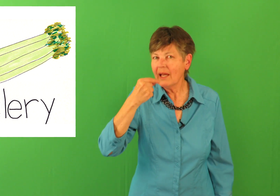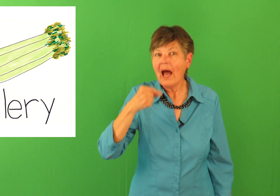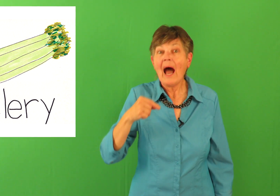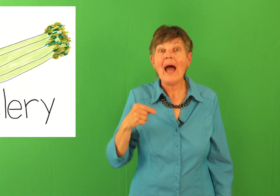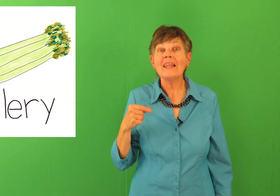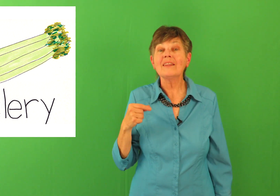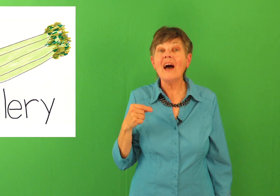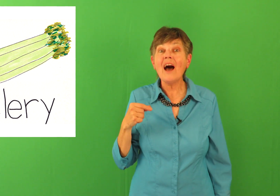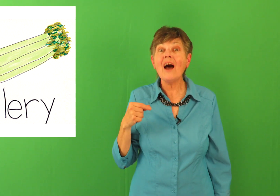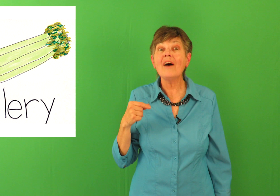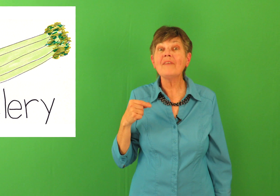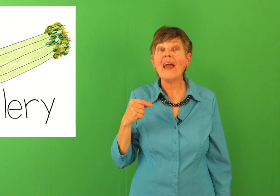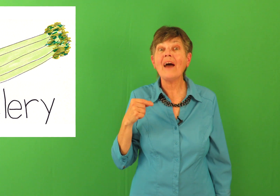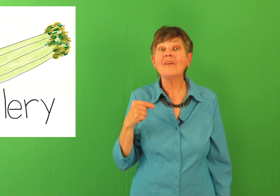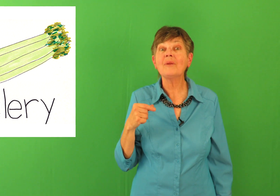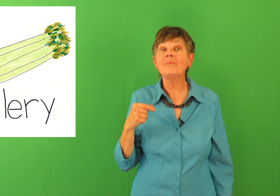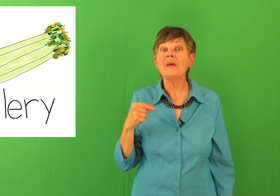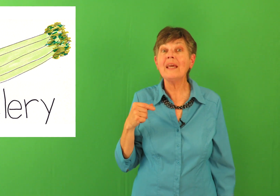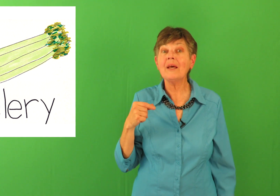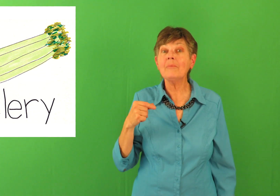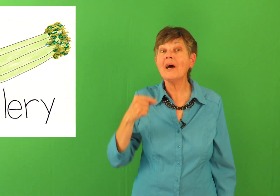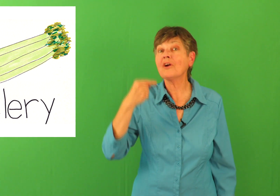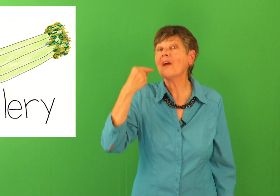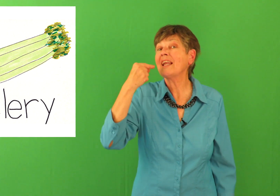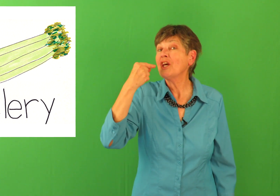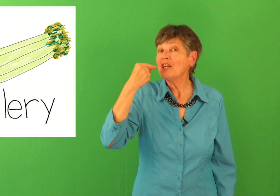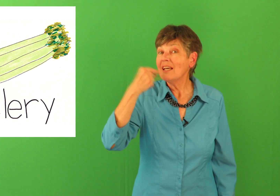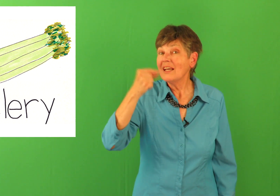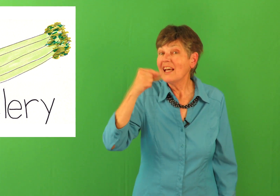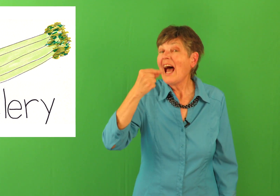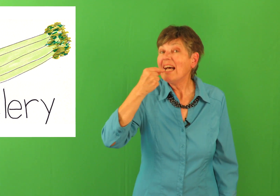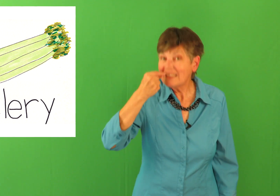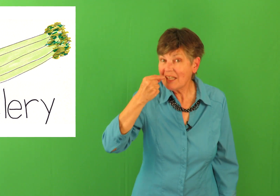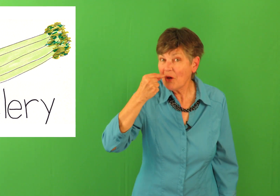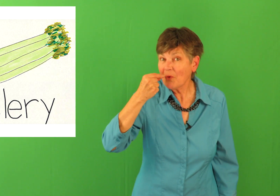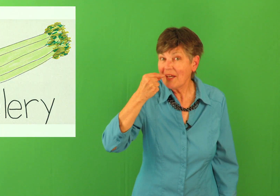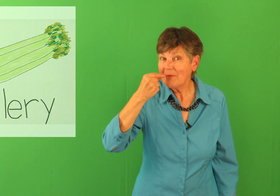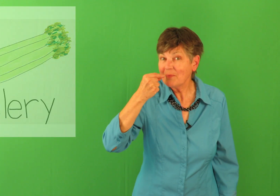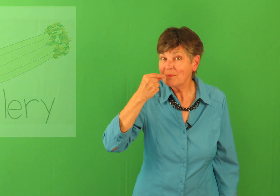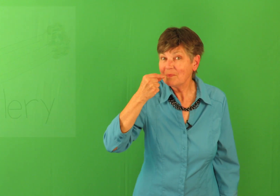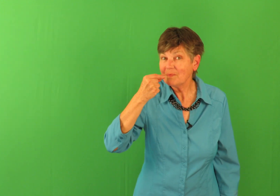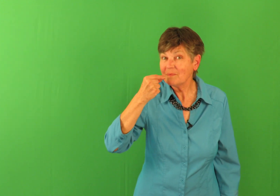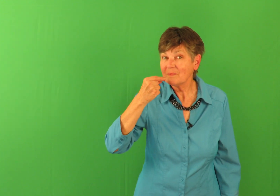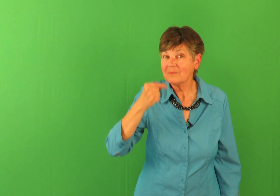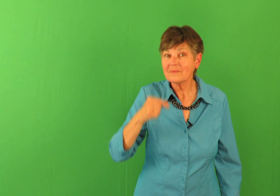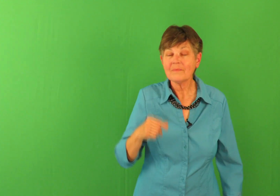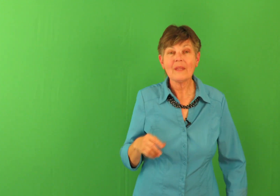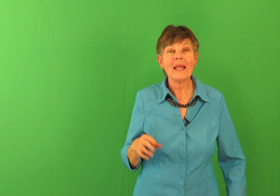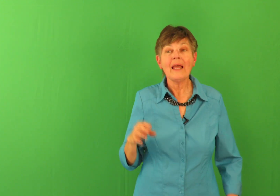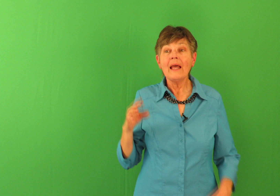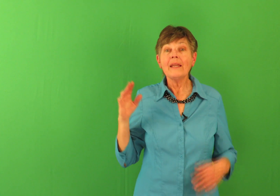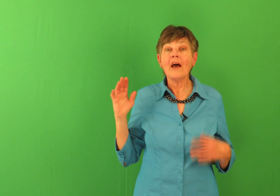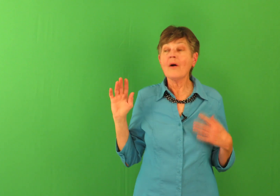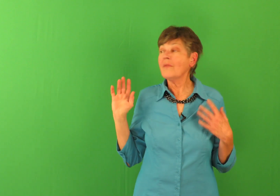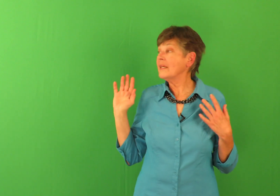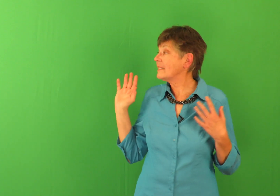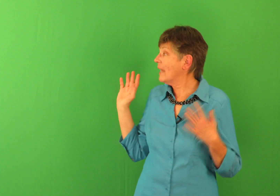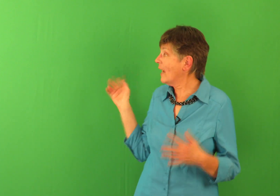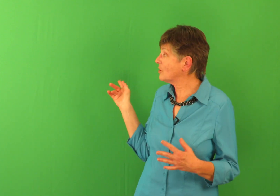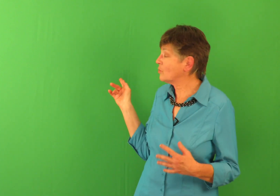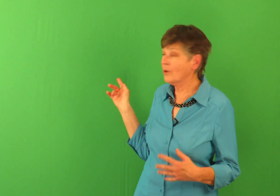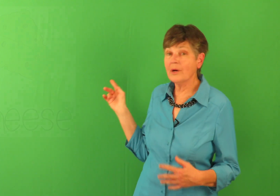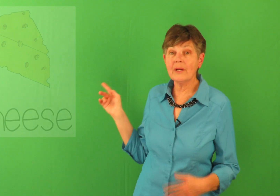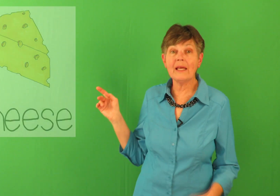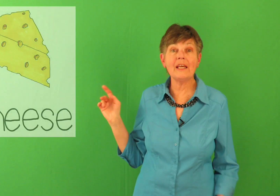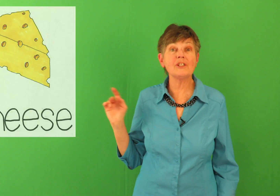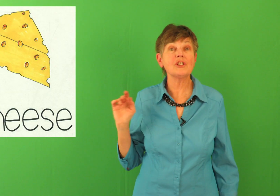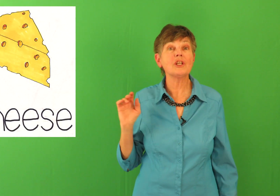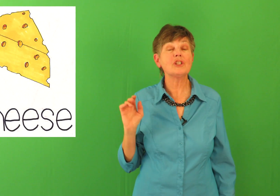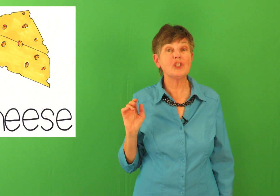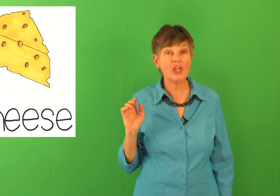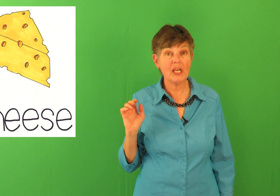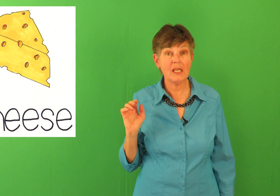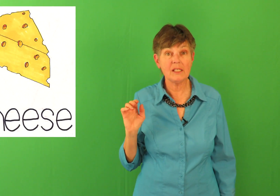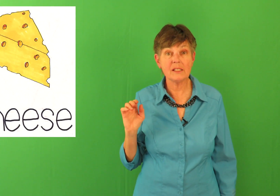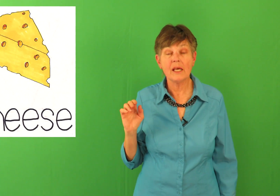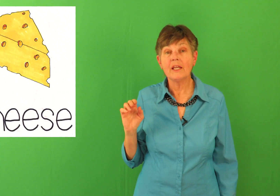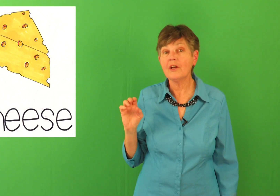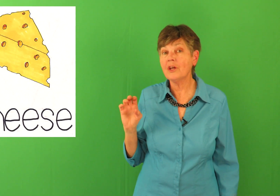I love having peanut butter and celery now this next word is cheese now do you